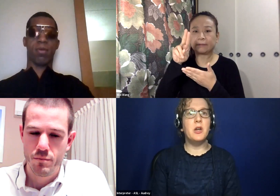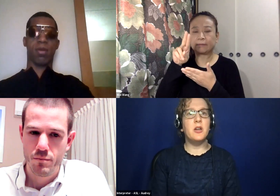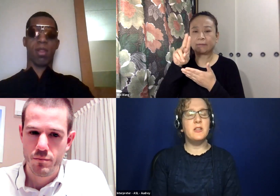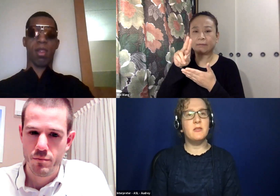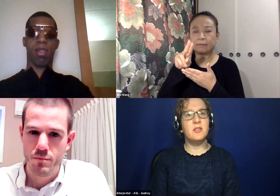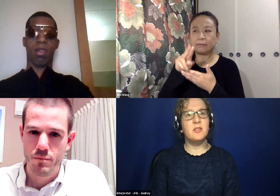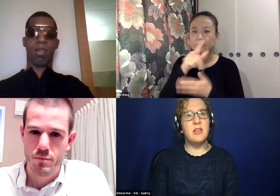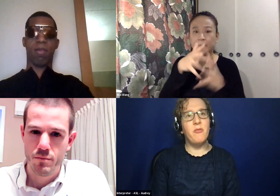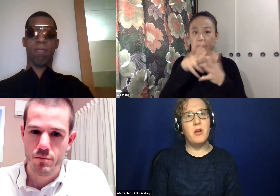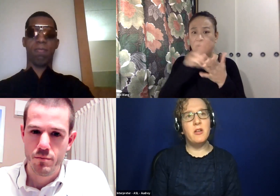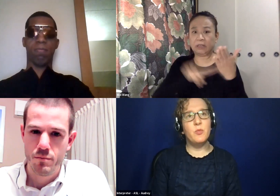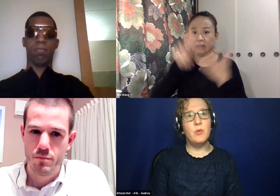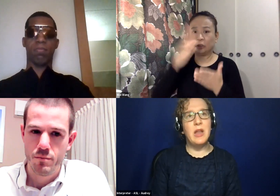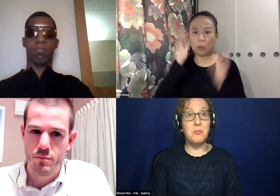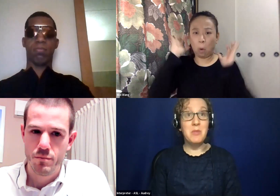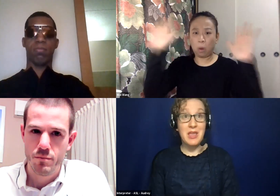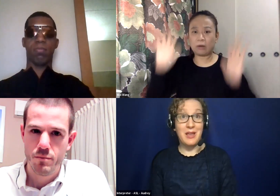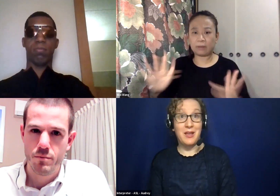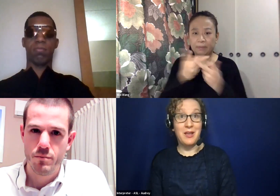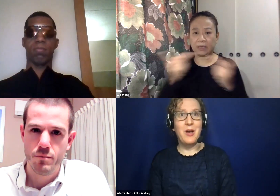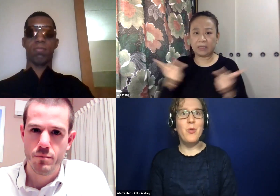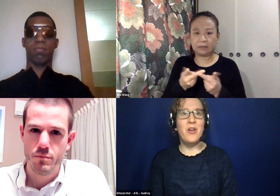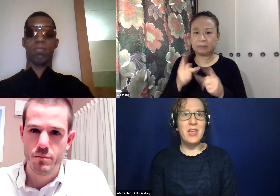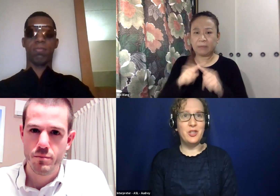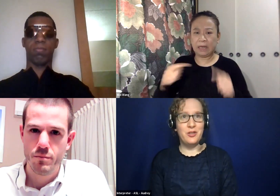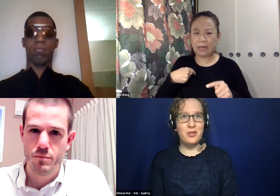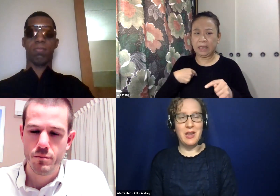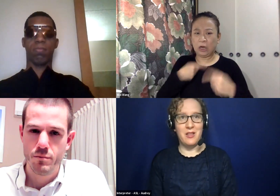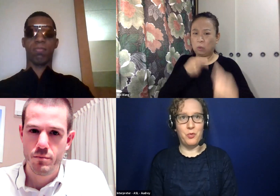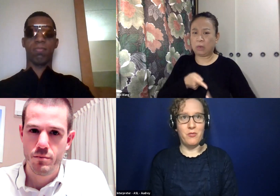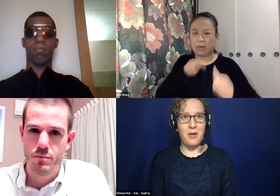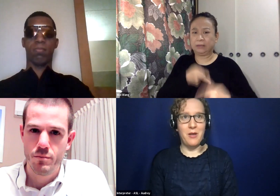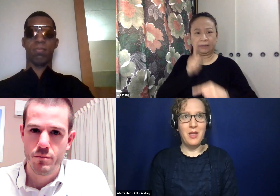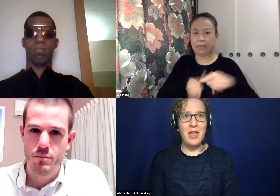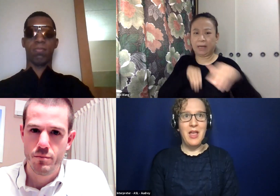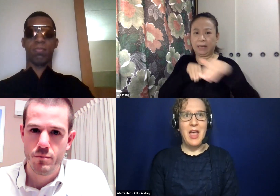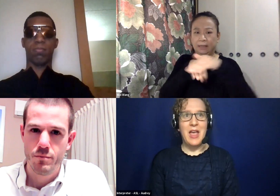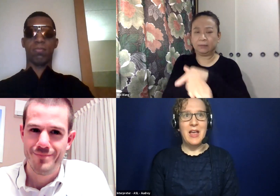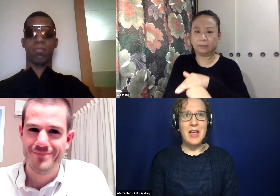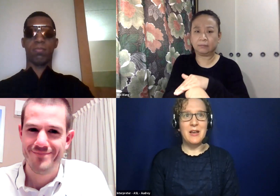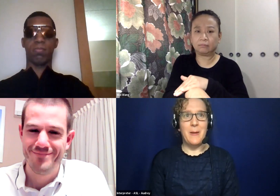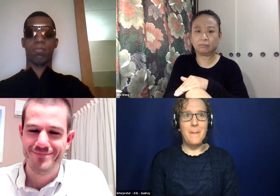Deaf Americans would ask me what they should do to get in the program, and